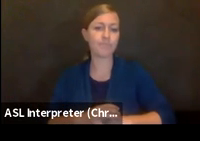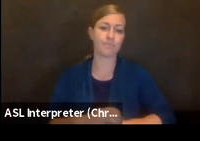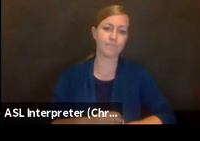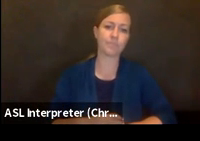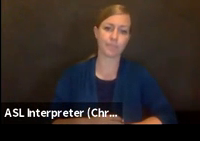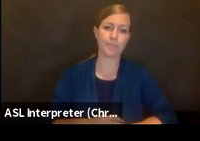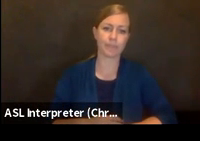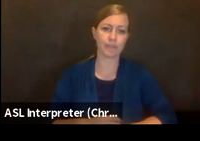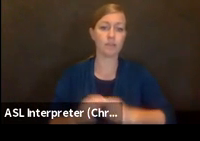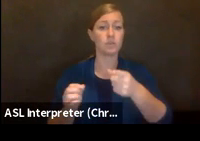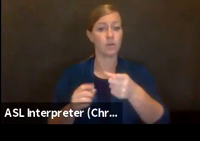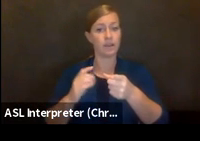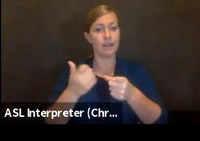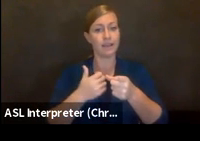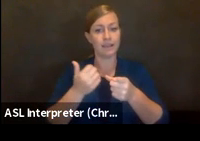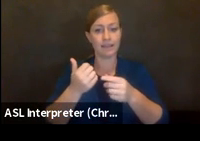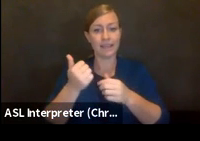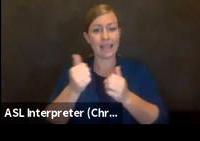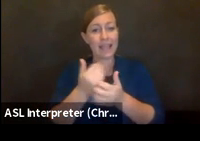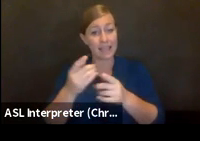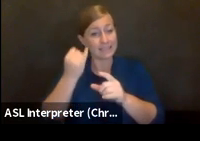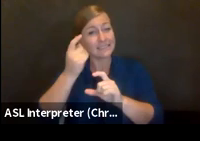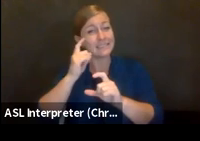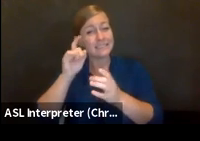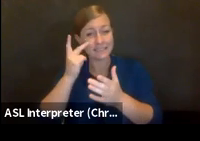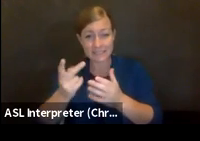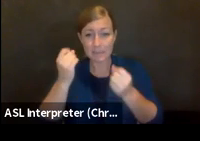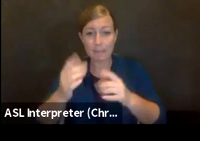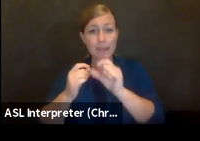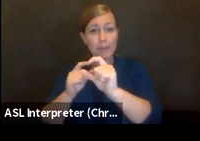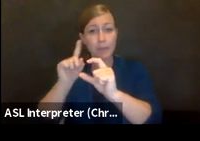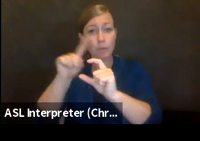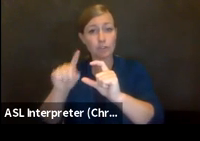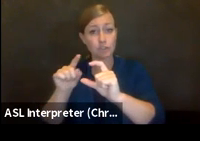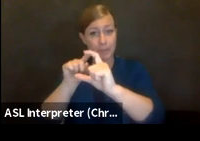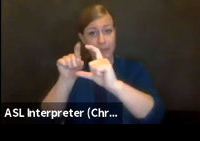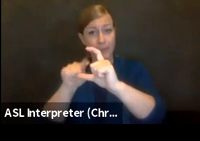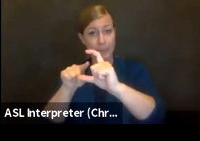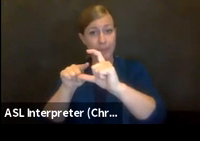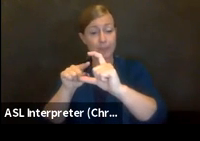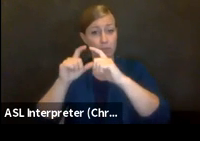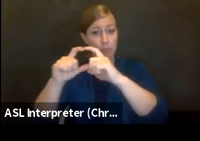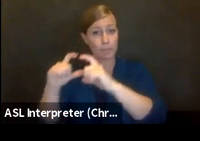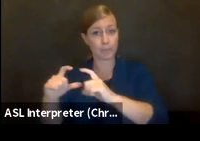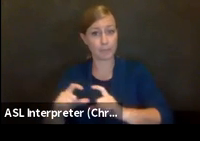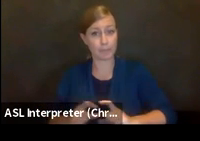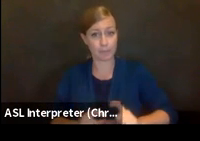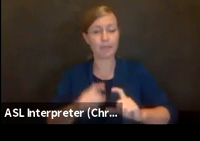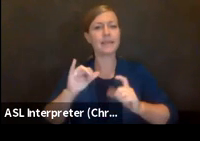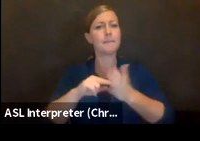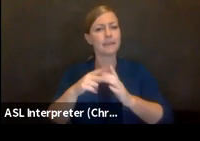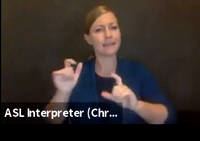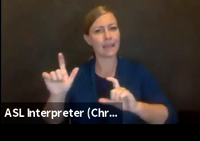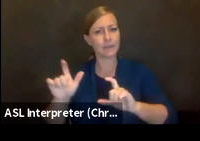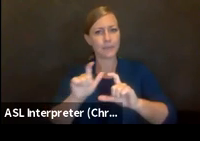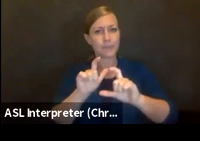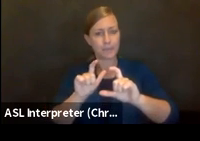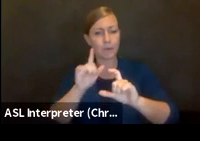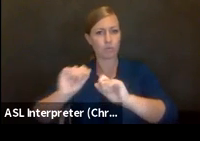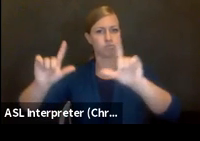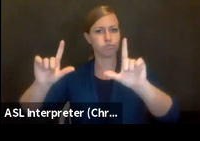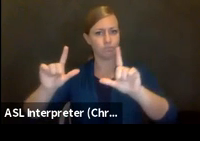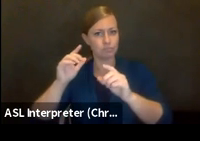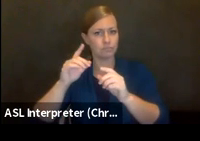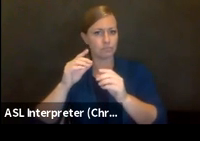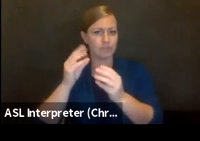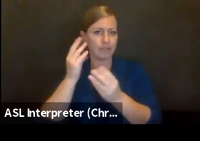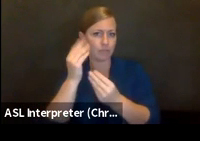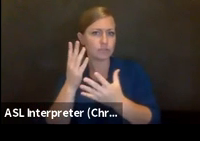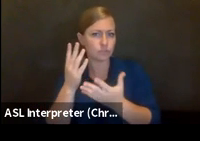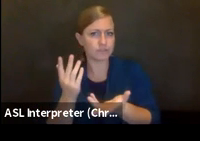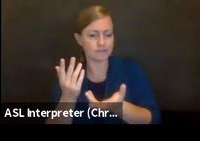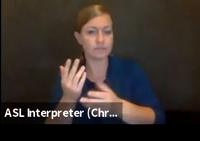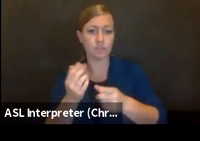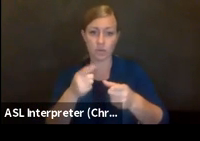ESD 189 - Amy Colburn: Anything that has a question mark. If I hover over it will give me more information. So some of these are more straightforward than others, but don't want them to limit their responses or do I say there's a minimum